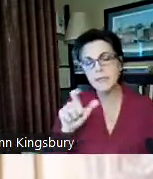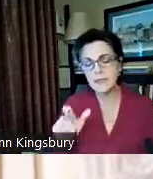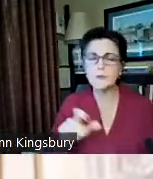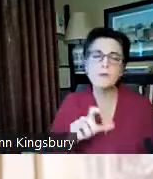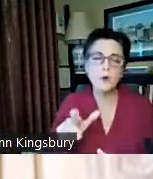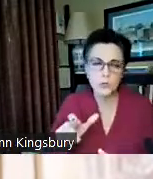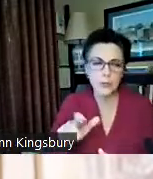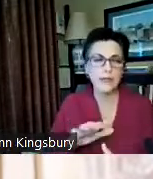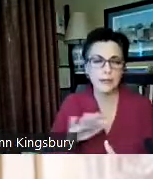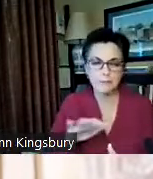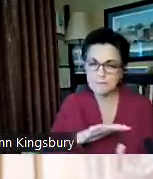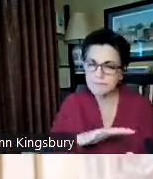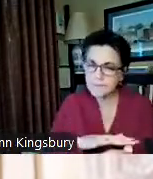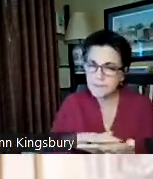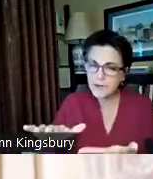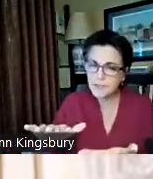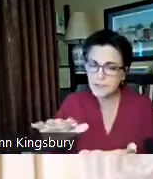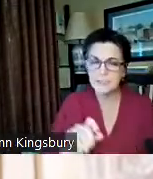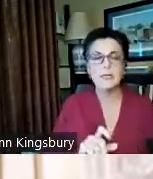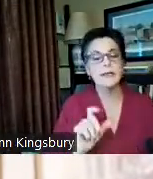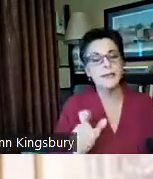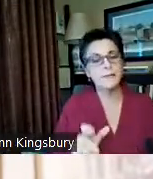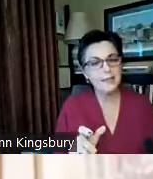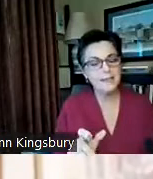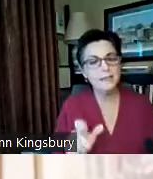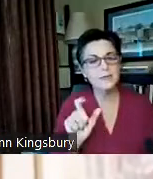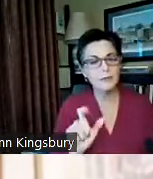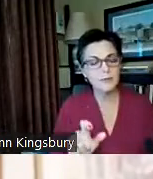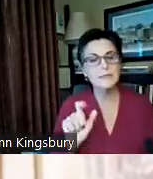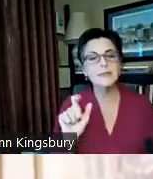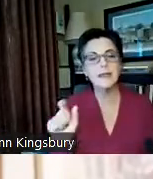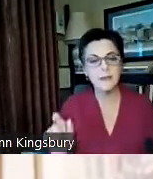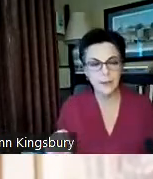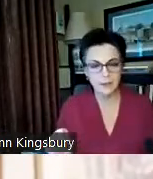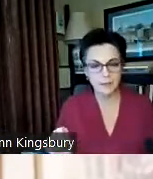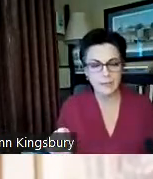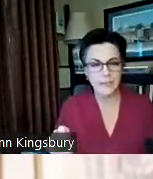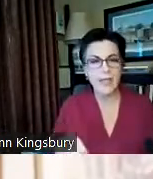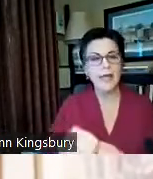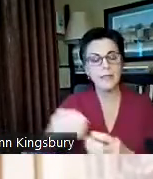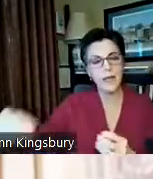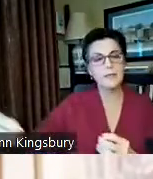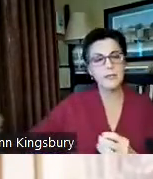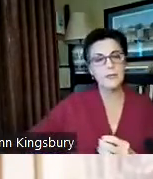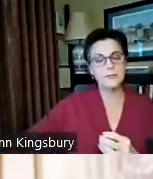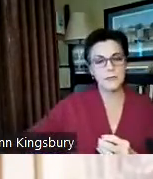And there's more to it, again, I'm scratching the surface capacity is about risk and benefit and the consequences of